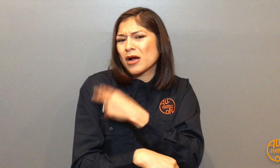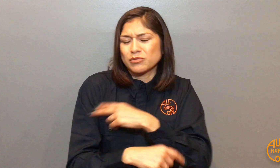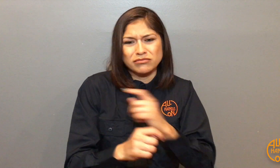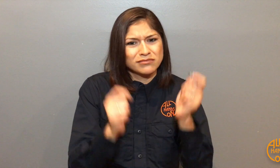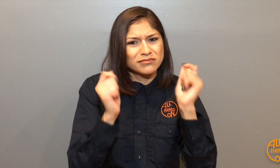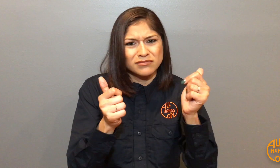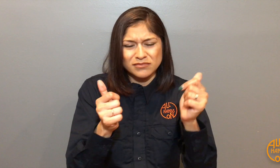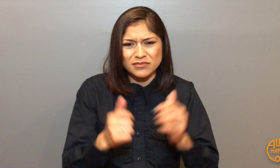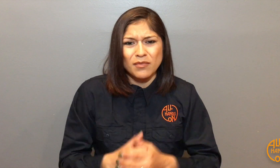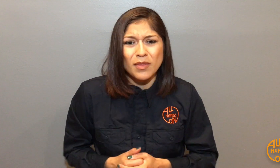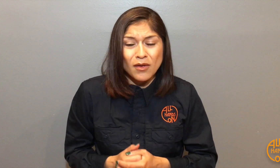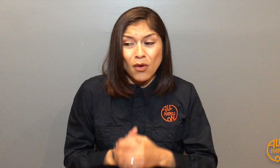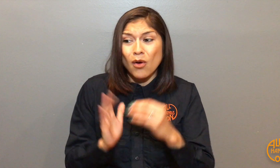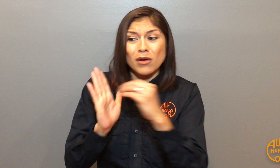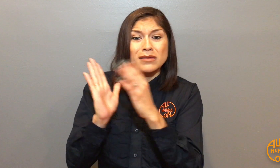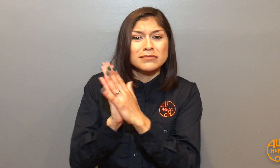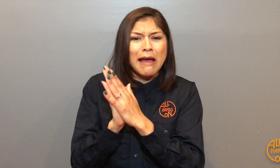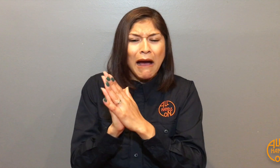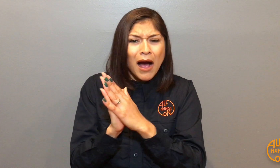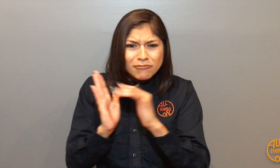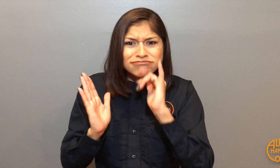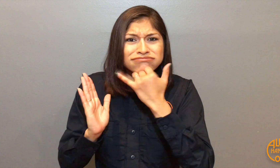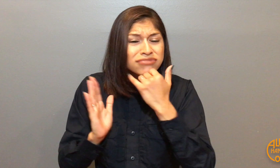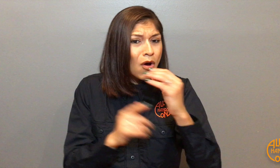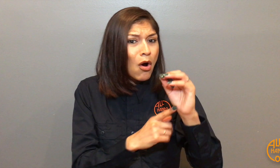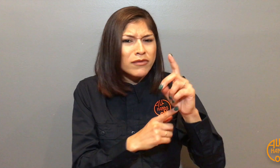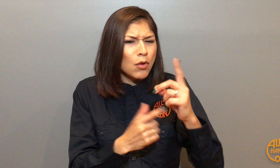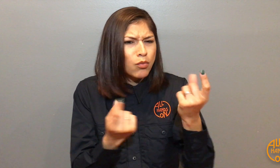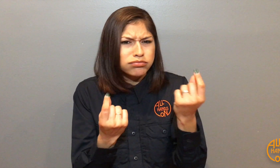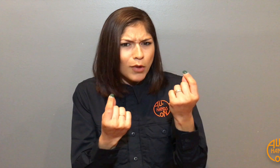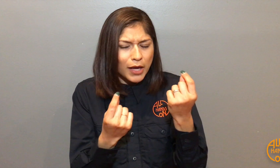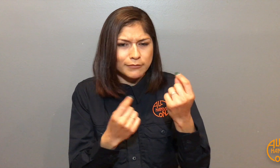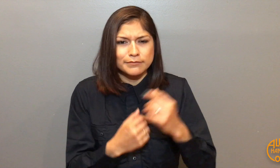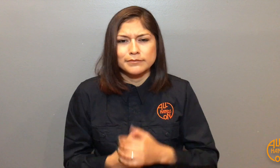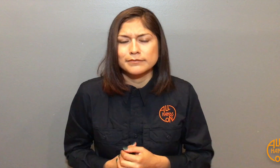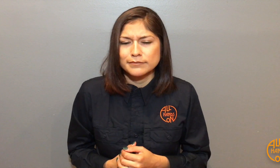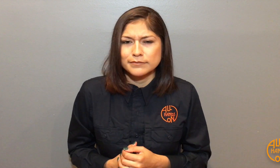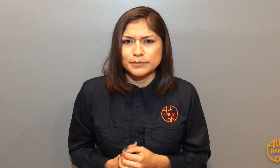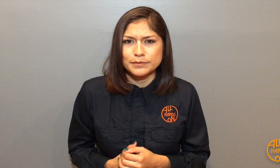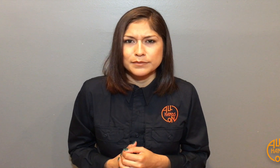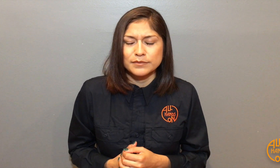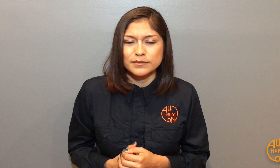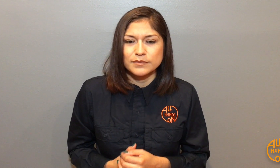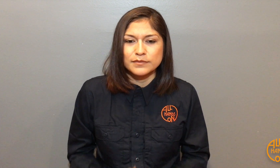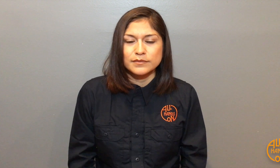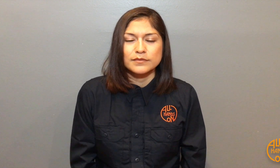know that immediately, it could have been an accidental overdose